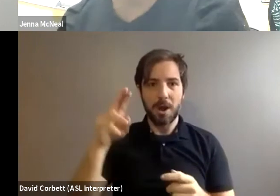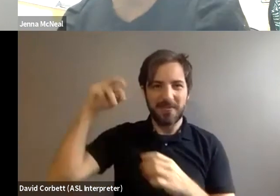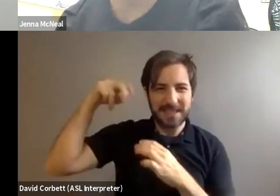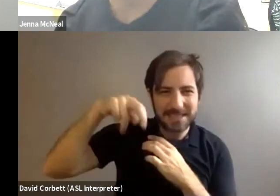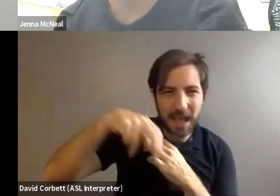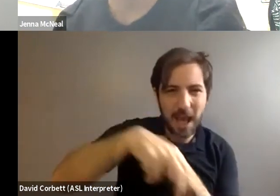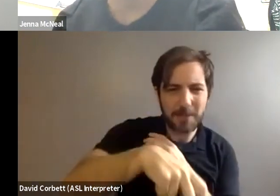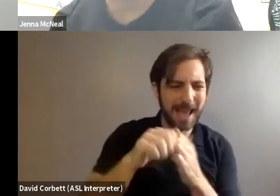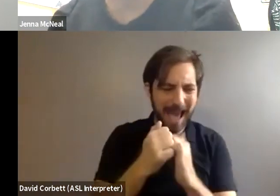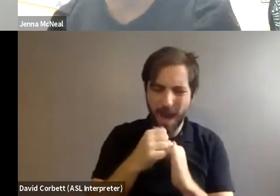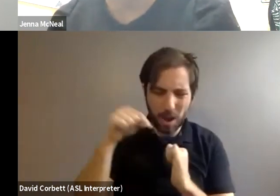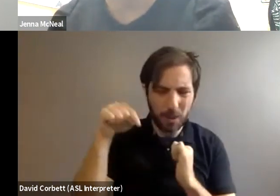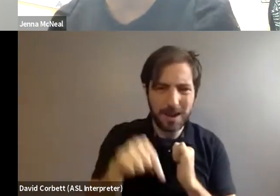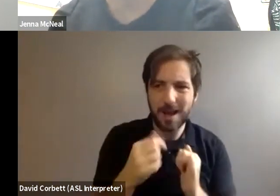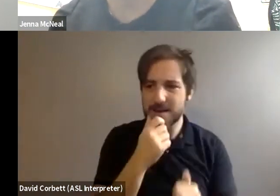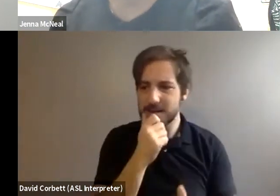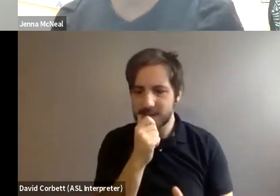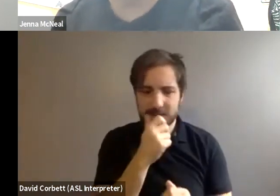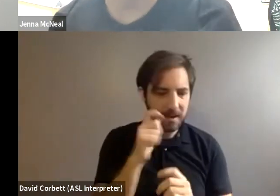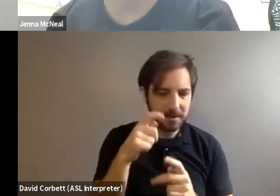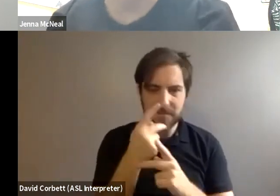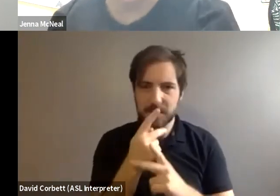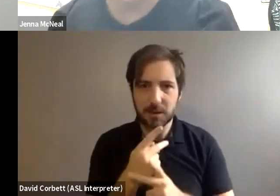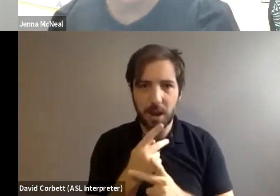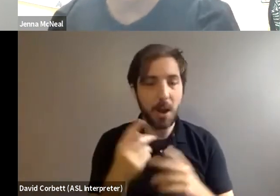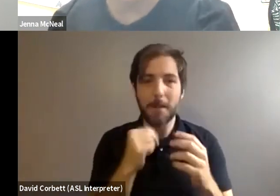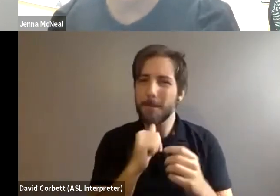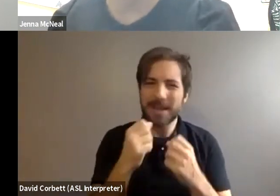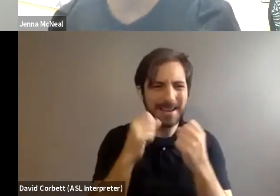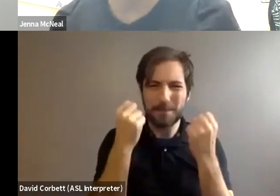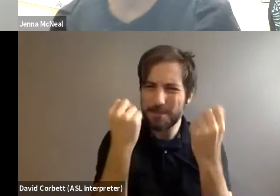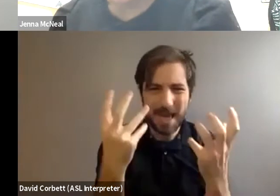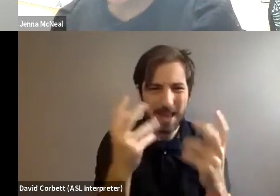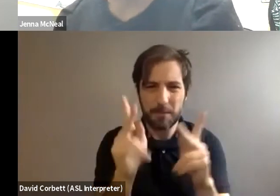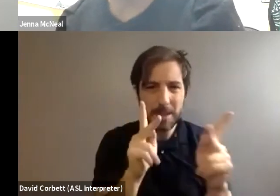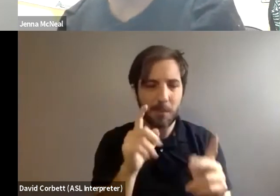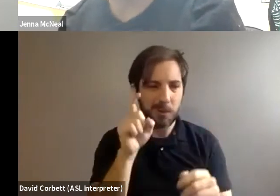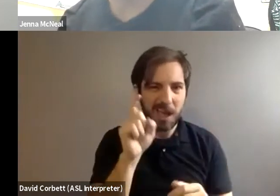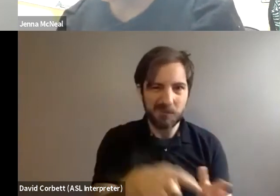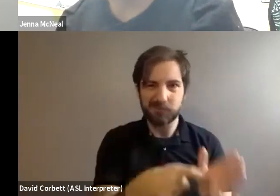i don't think a lot of people have had to think about it as much um i also think that